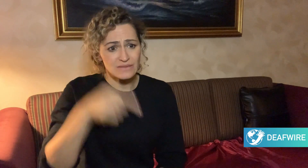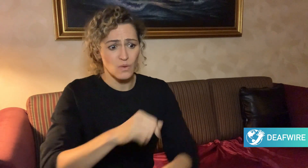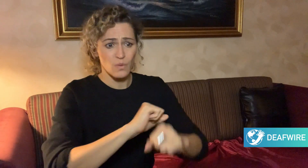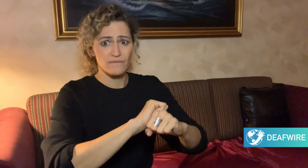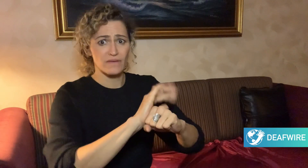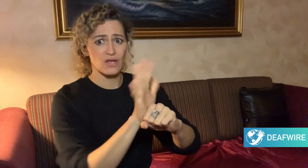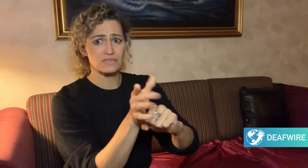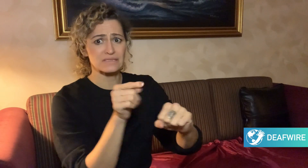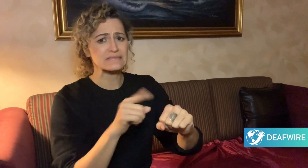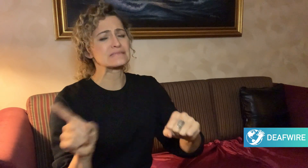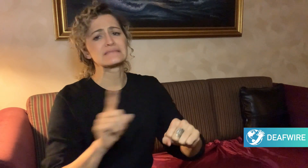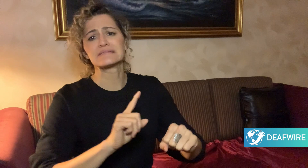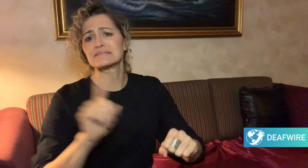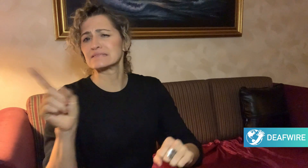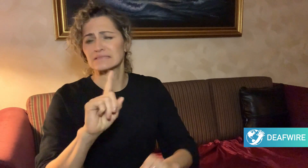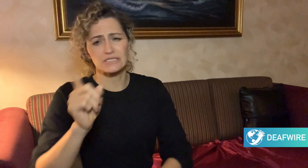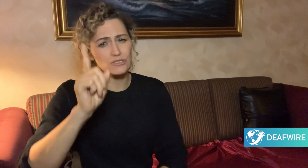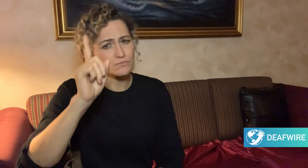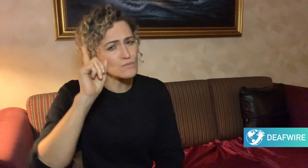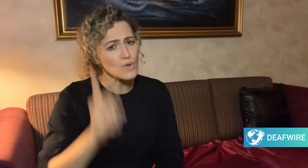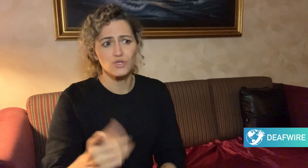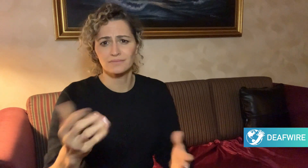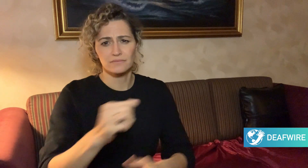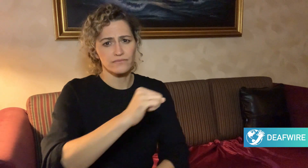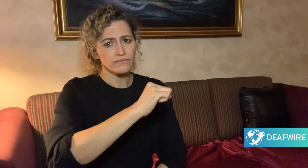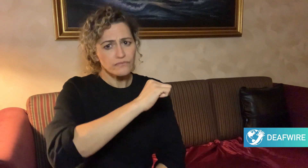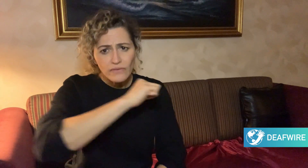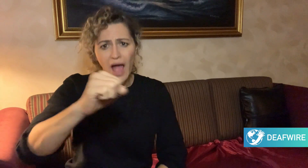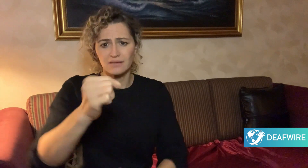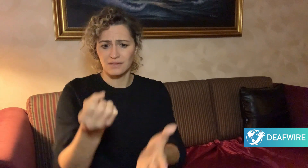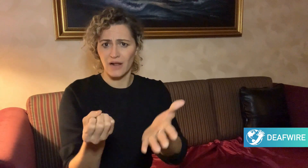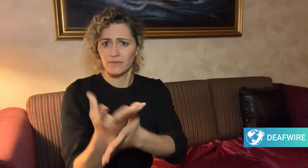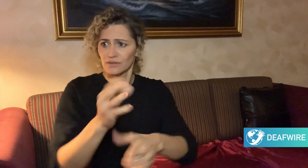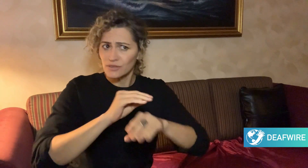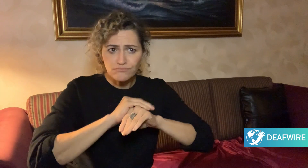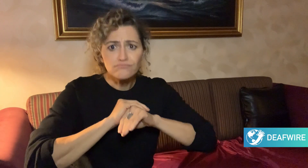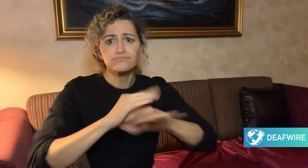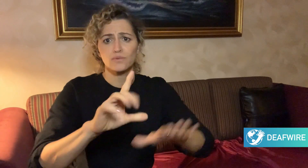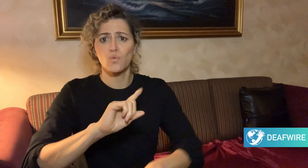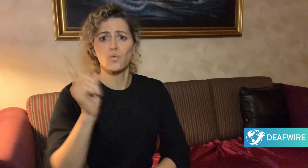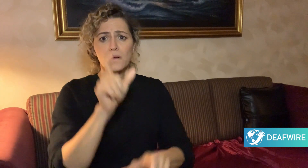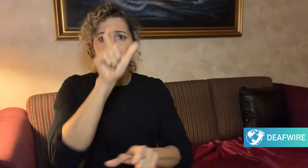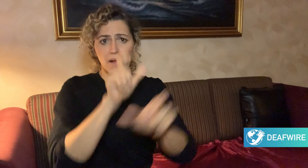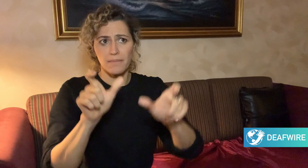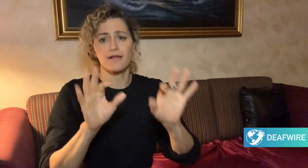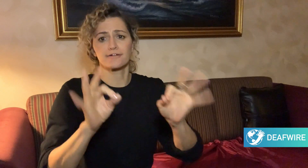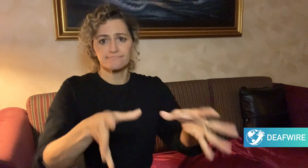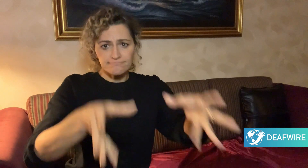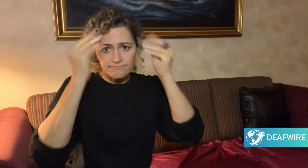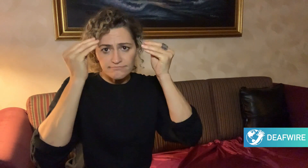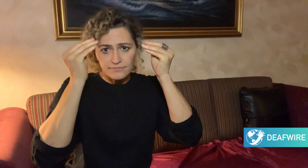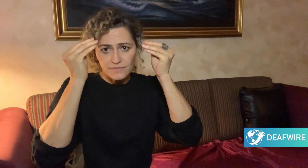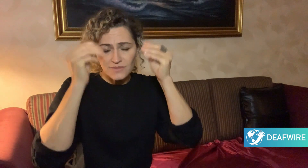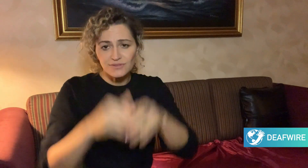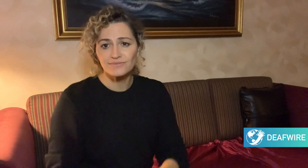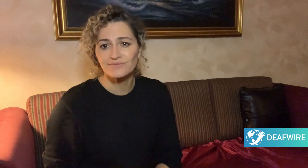a need to quickly inform people about it.”